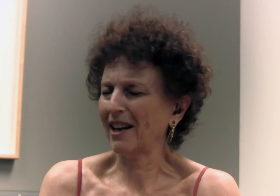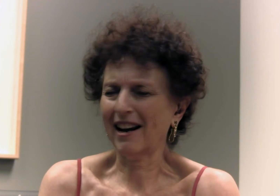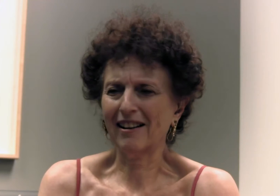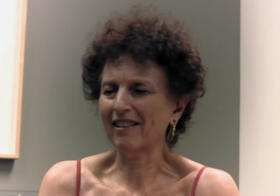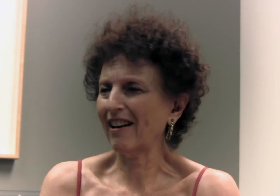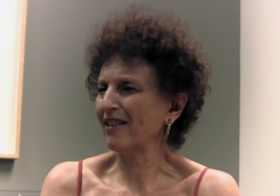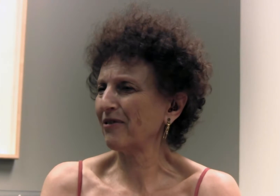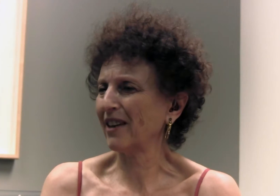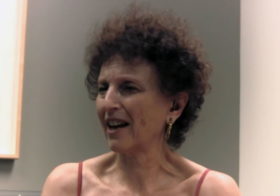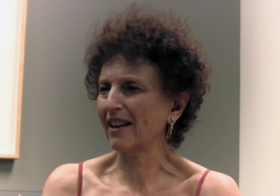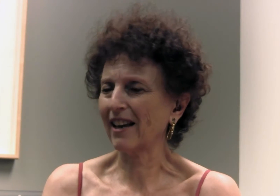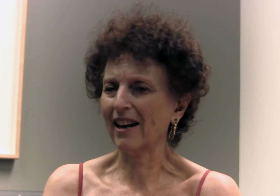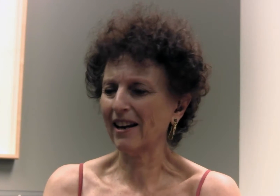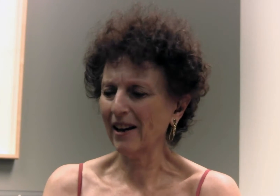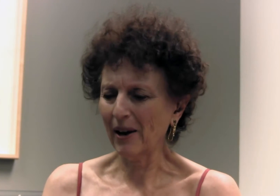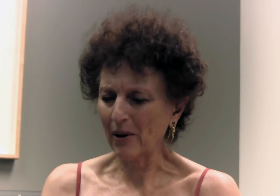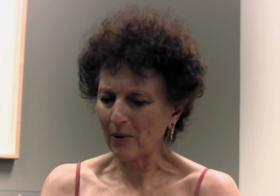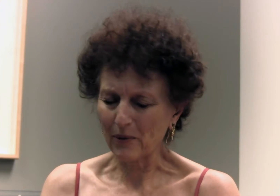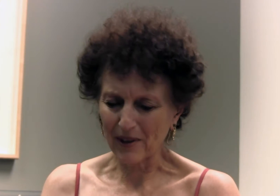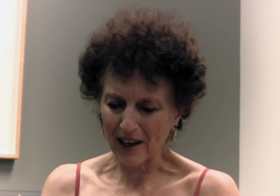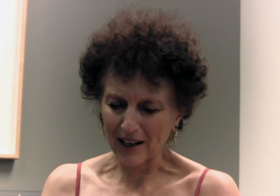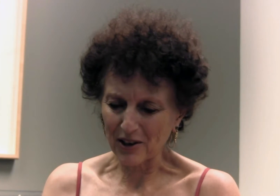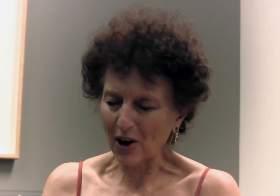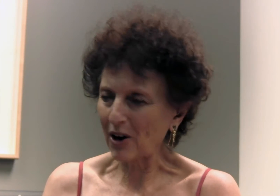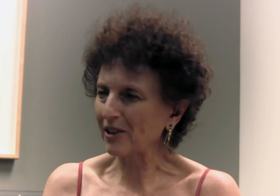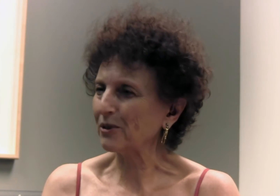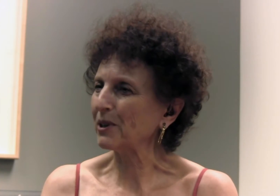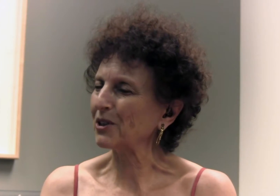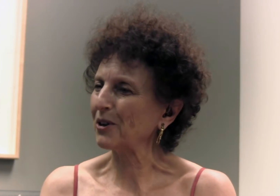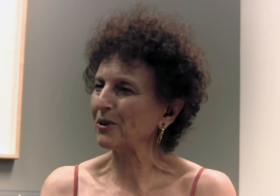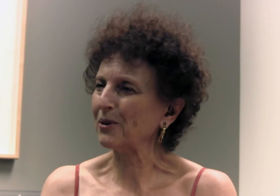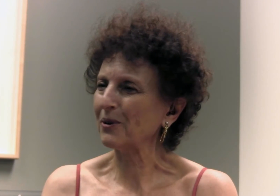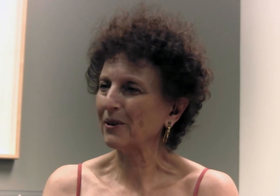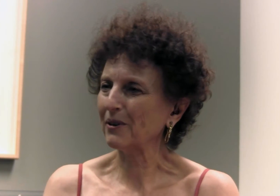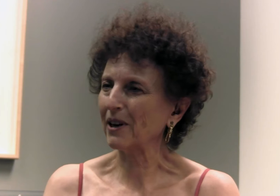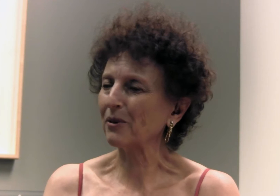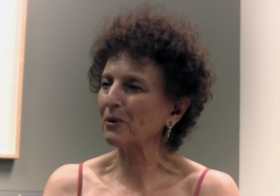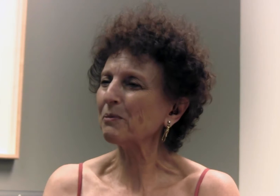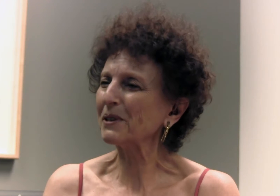They have life they could talk to each other in groups.